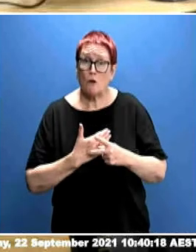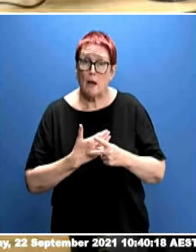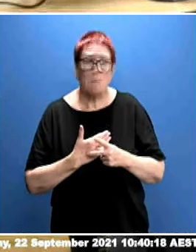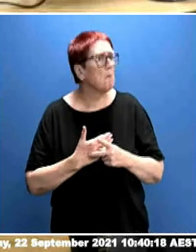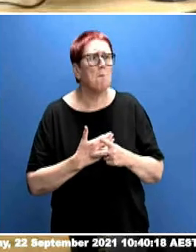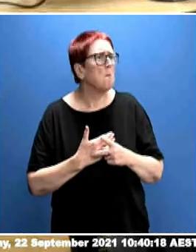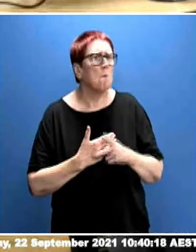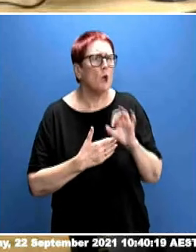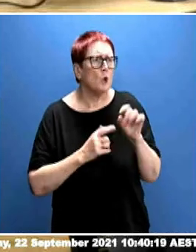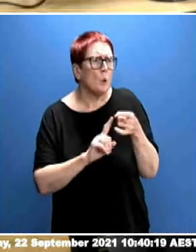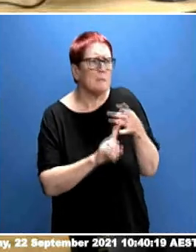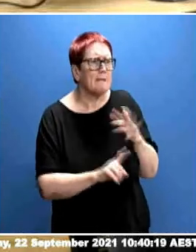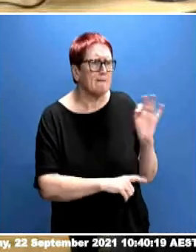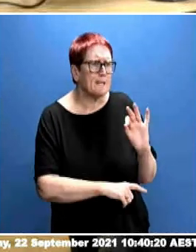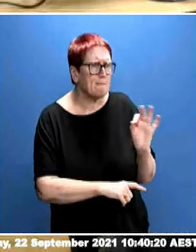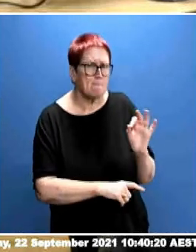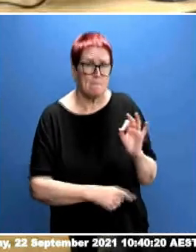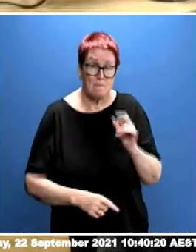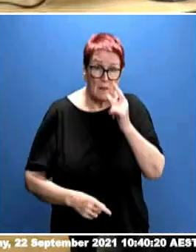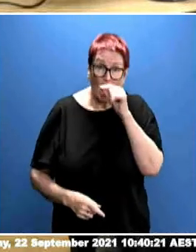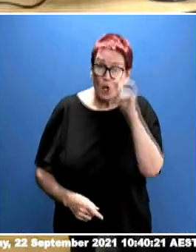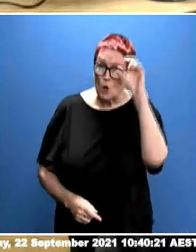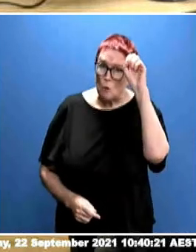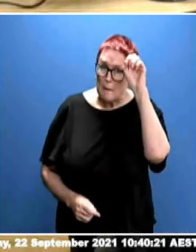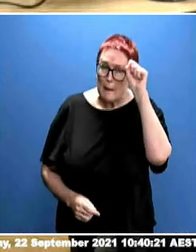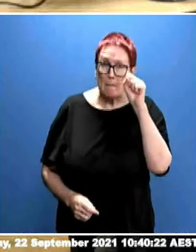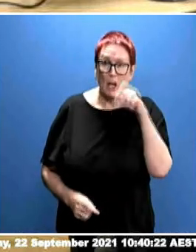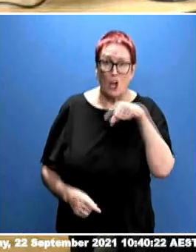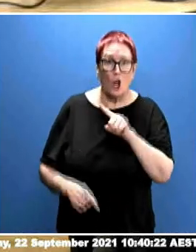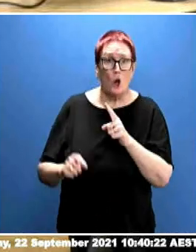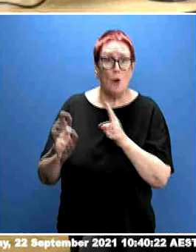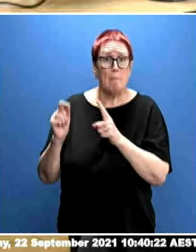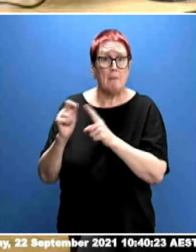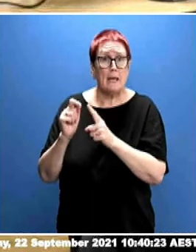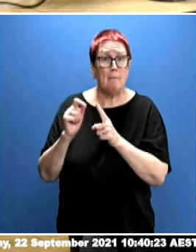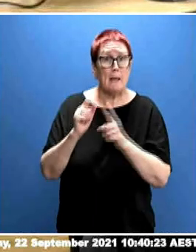Not in particular. Do you remember if you attended a Triple P program?